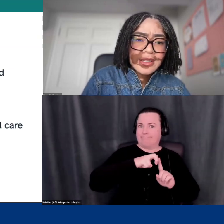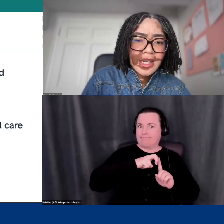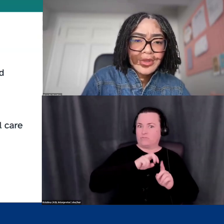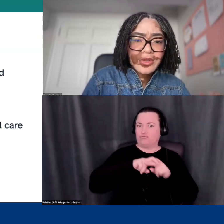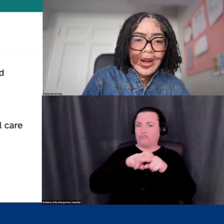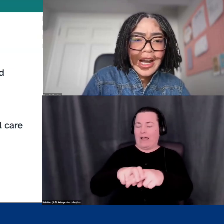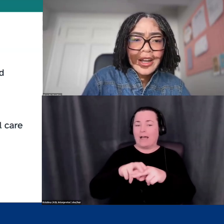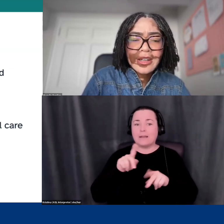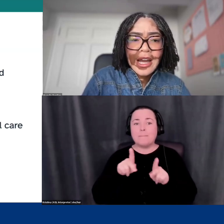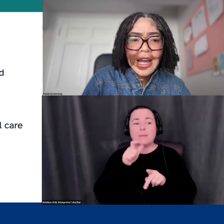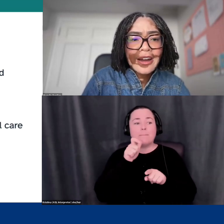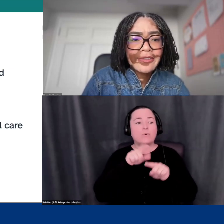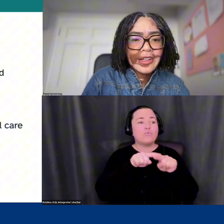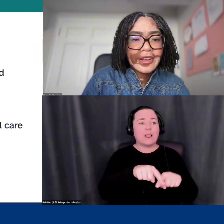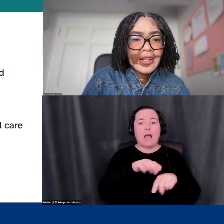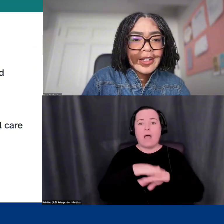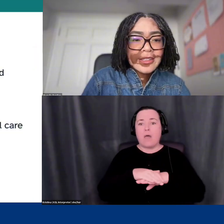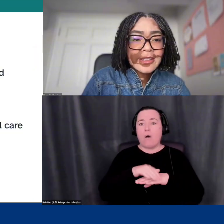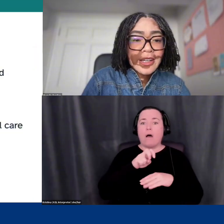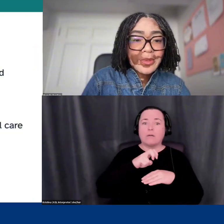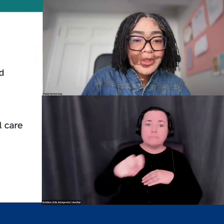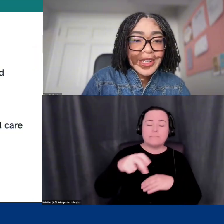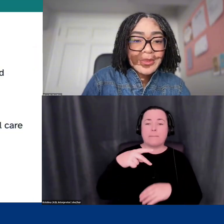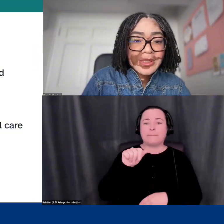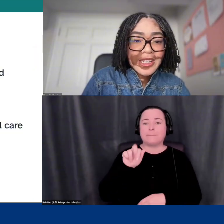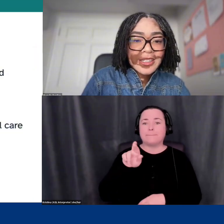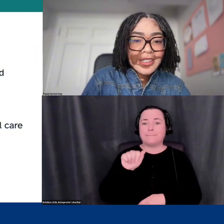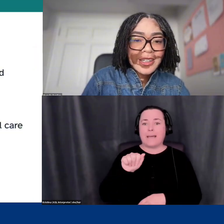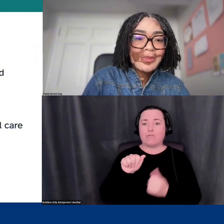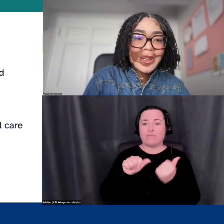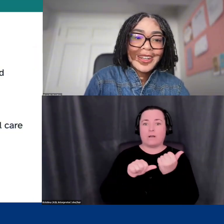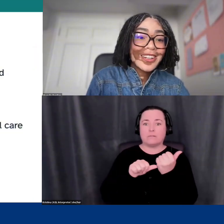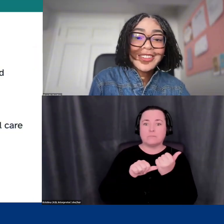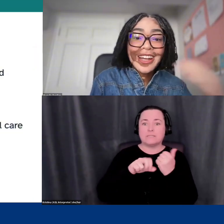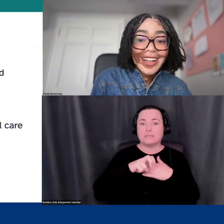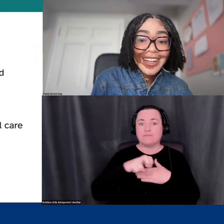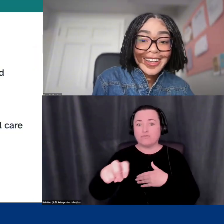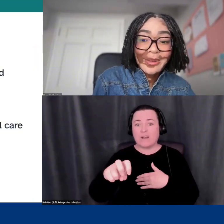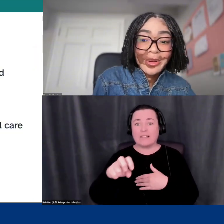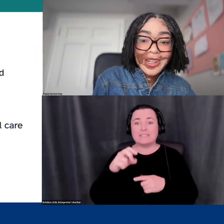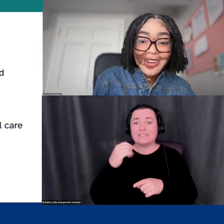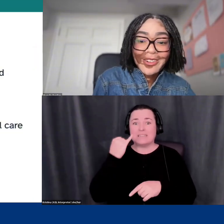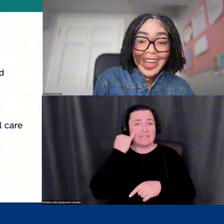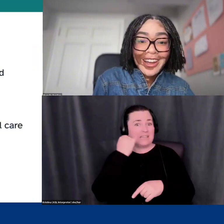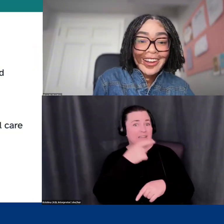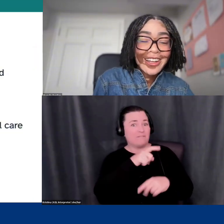a scheduled ride or not having sustainable transportation can mean that you're not getting prenatal care